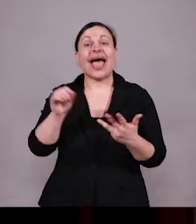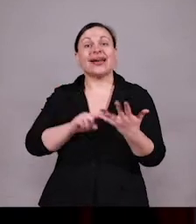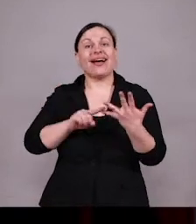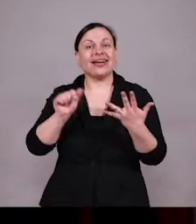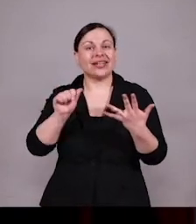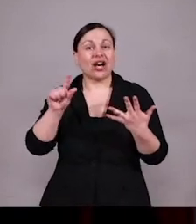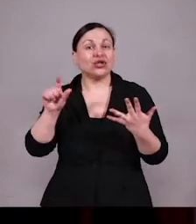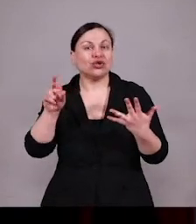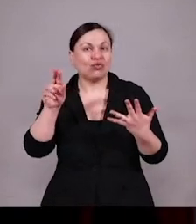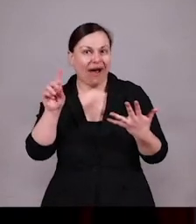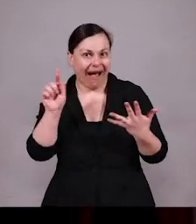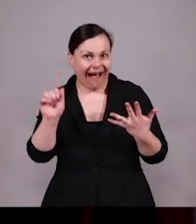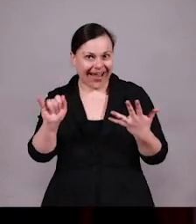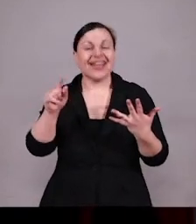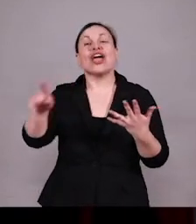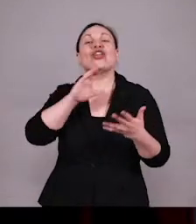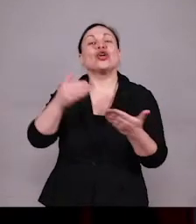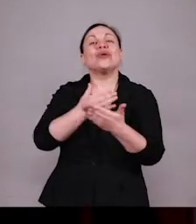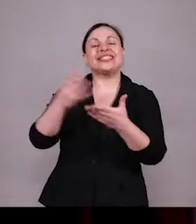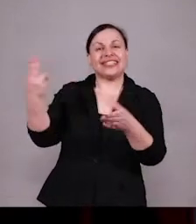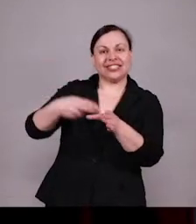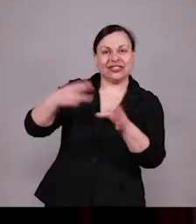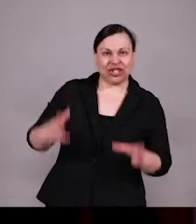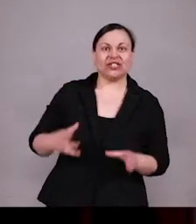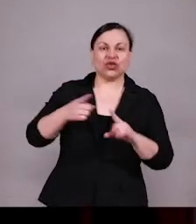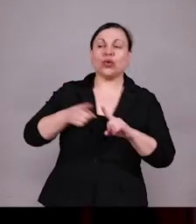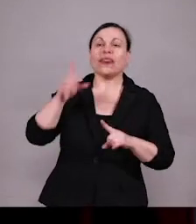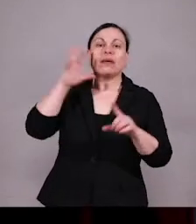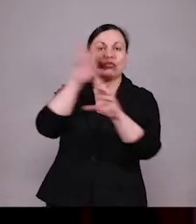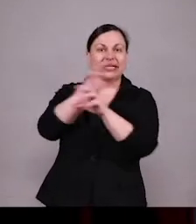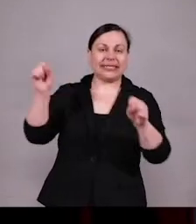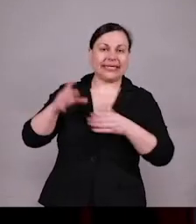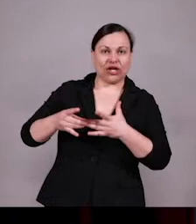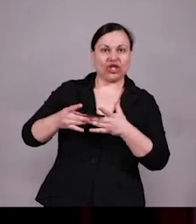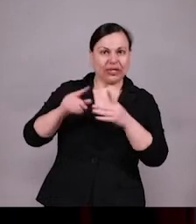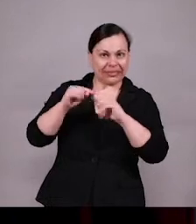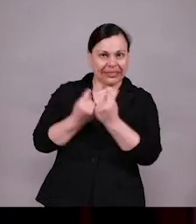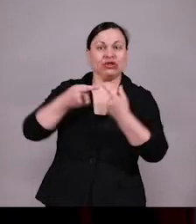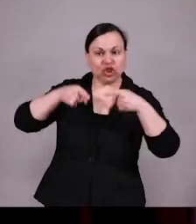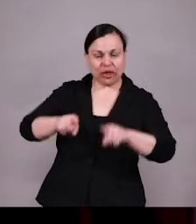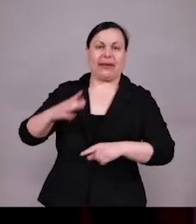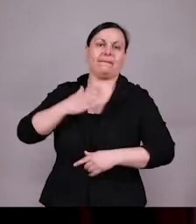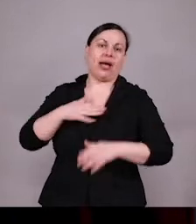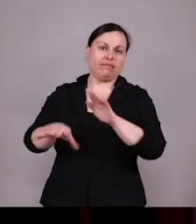Zerai as the newest additions to the President’s leadership team selected during my tenure, along